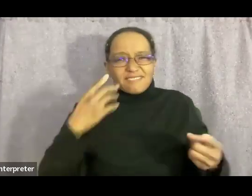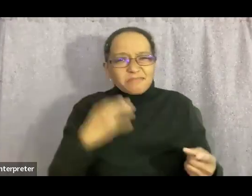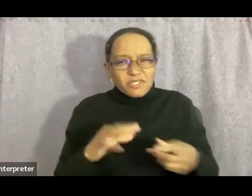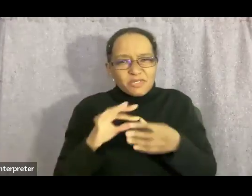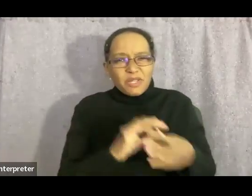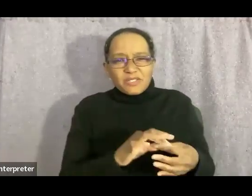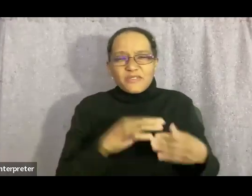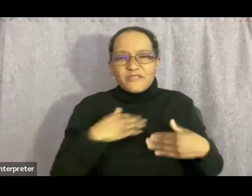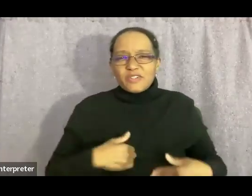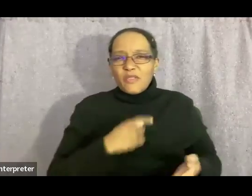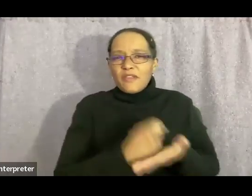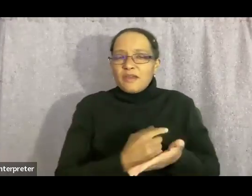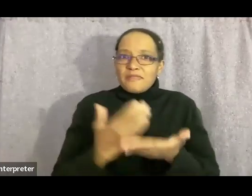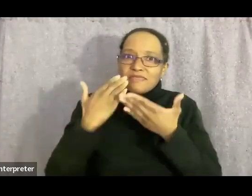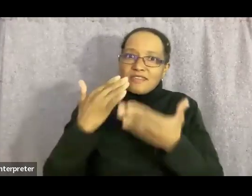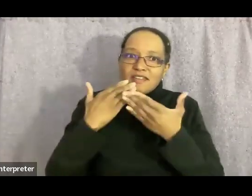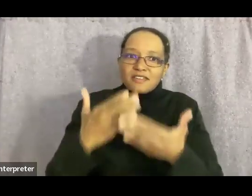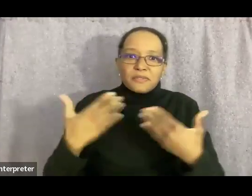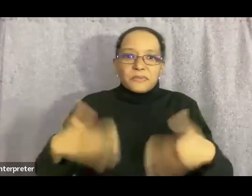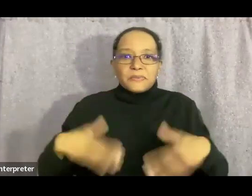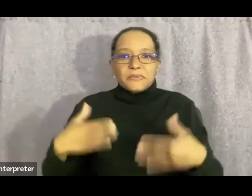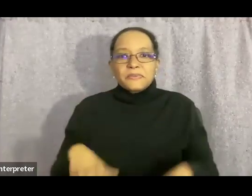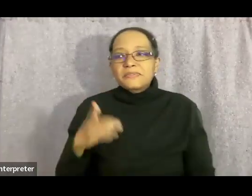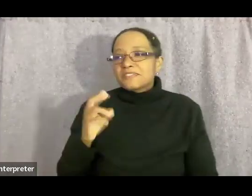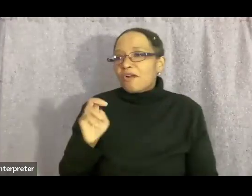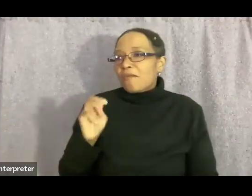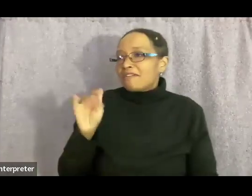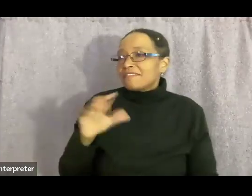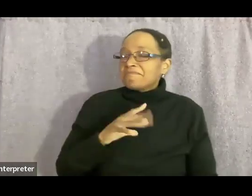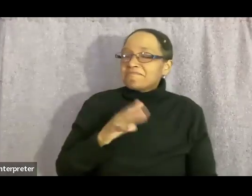Thank you for sharing. A lot of gratitude here.